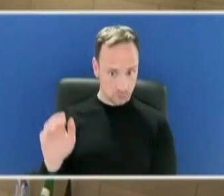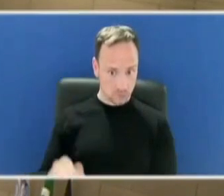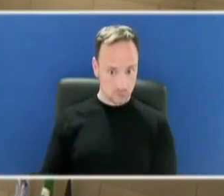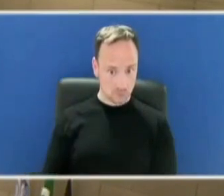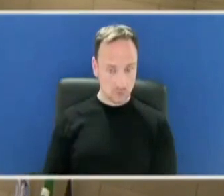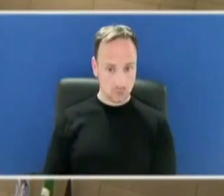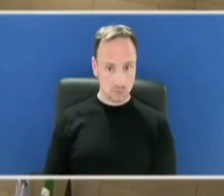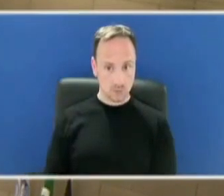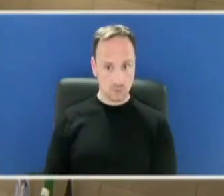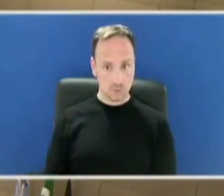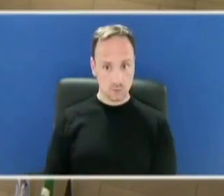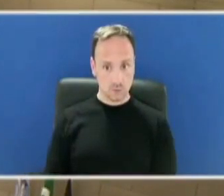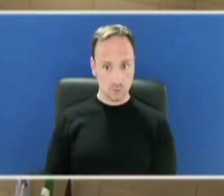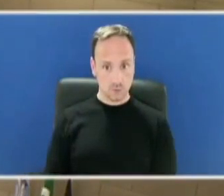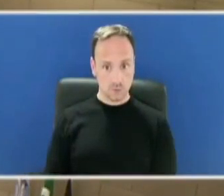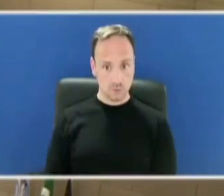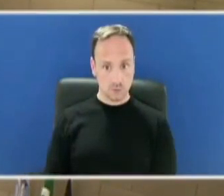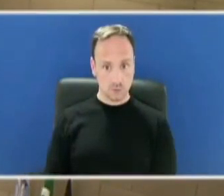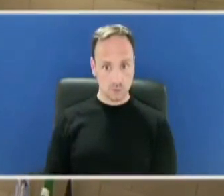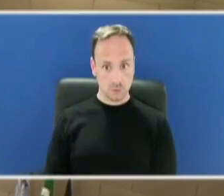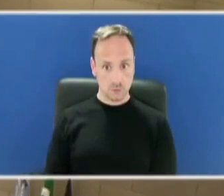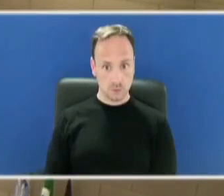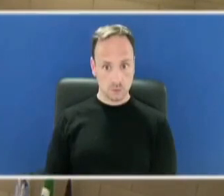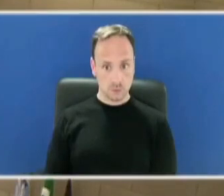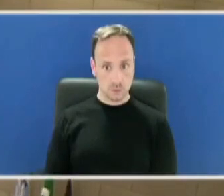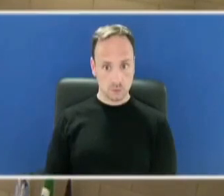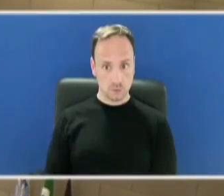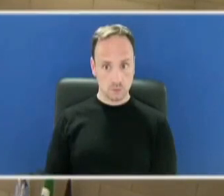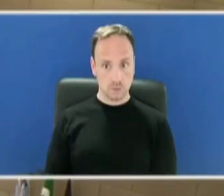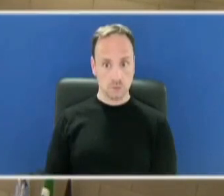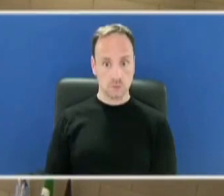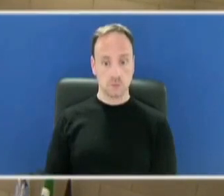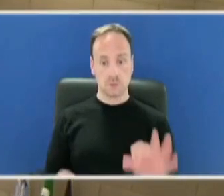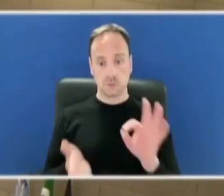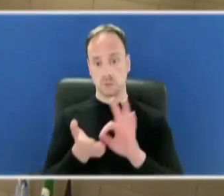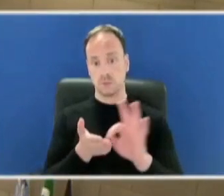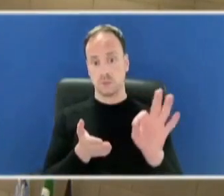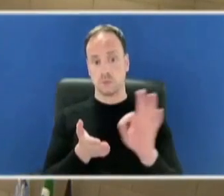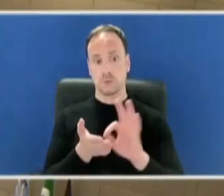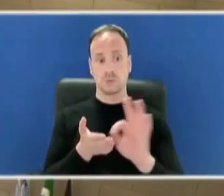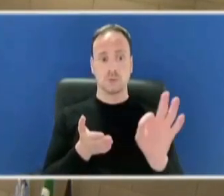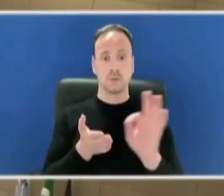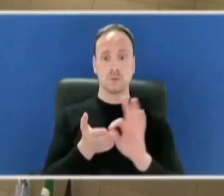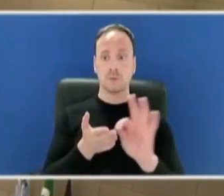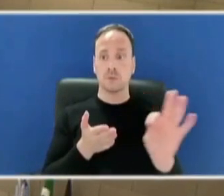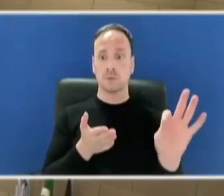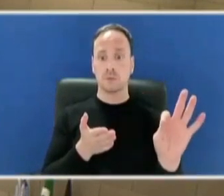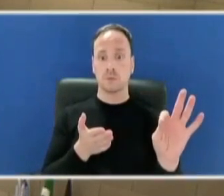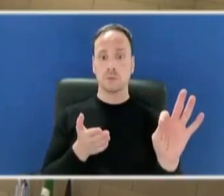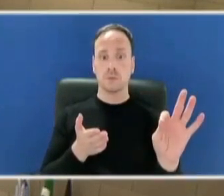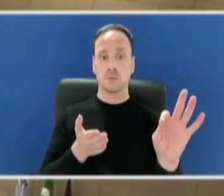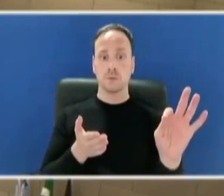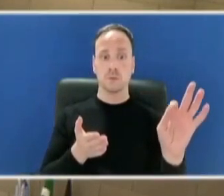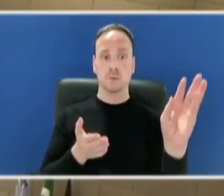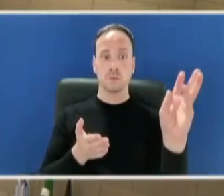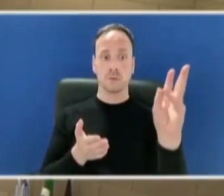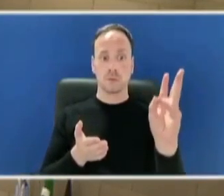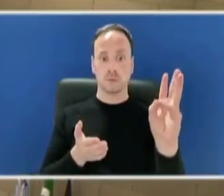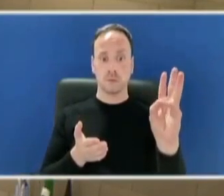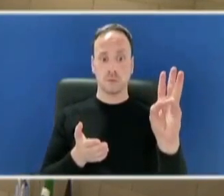And those on the virtual, so that is. Um, of those opposed.